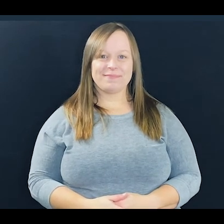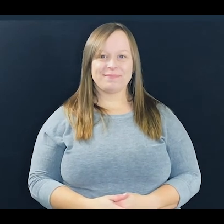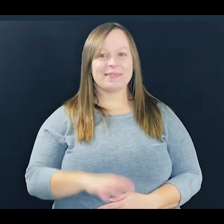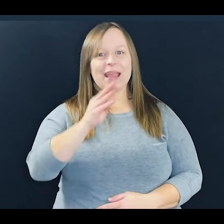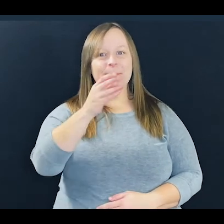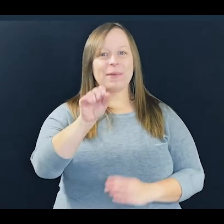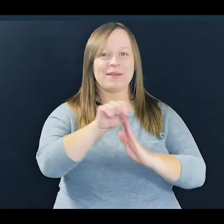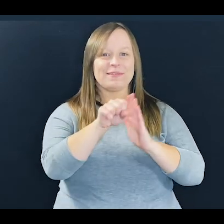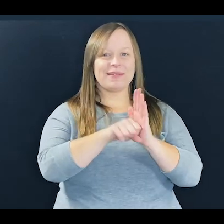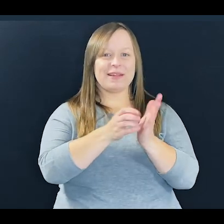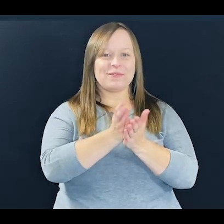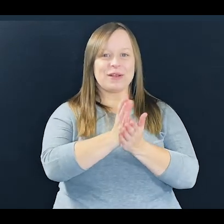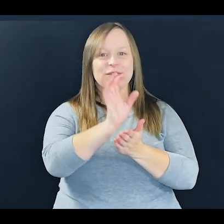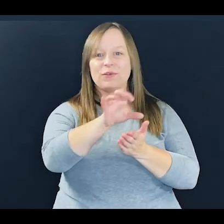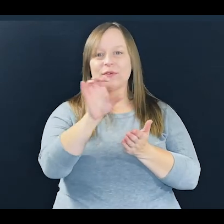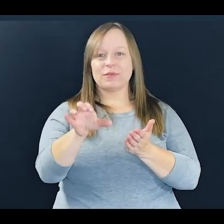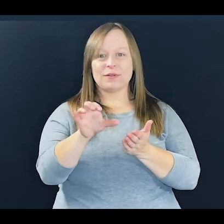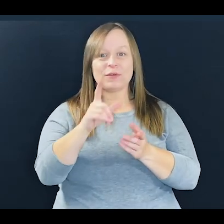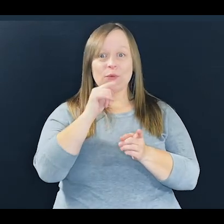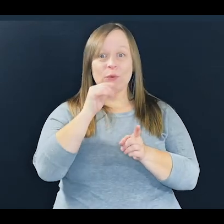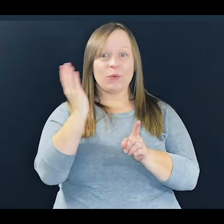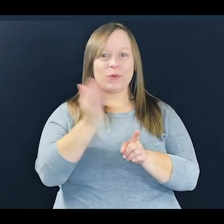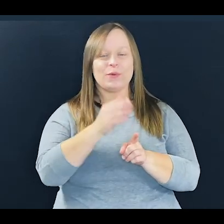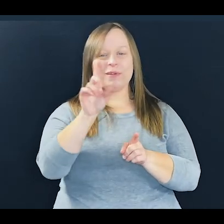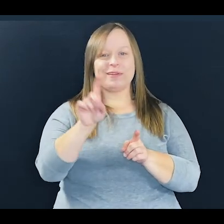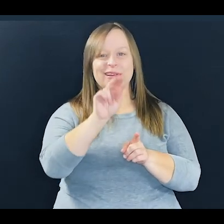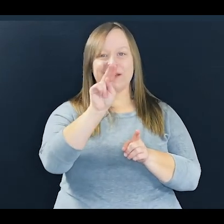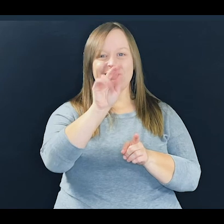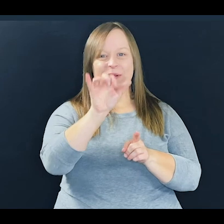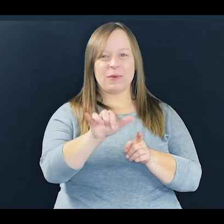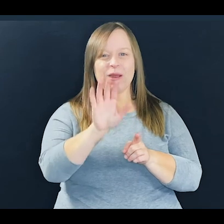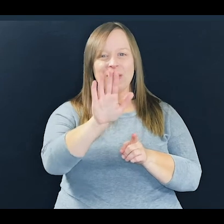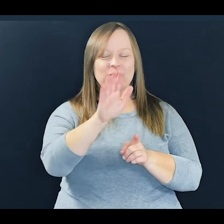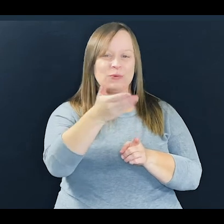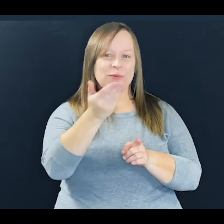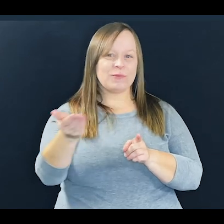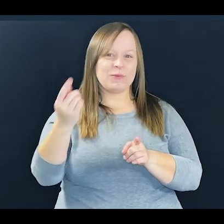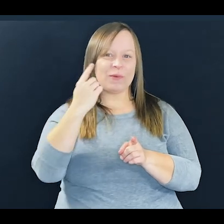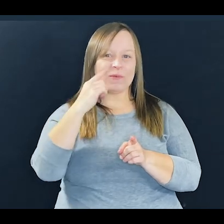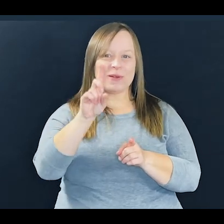Empire State of Rights: Closed Captioned has been brought to you by Disability Rights New